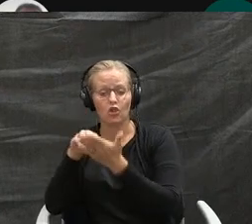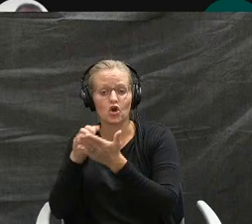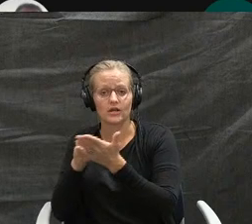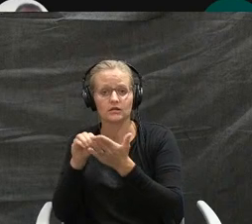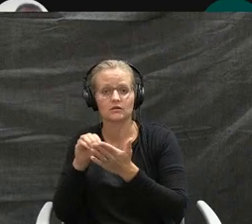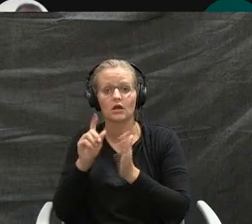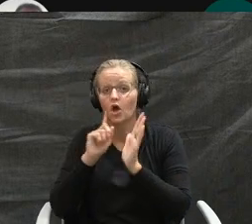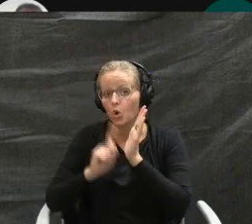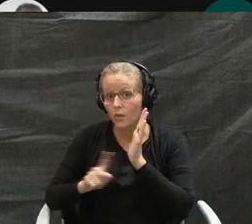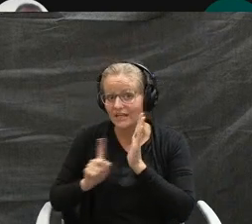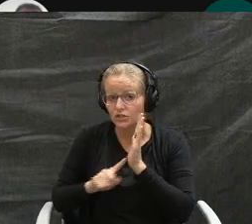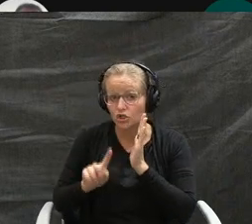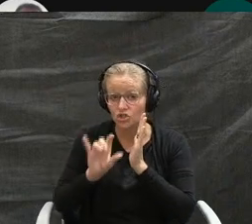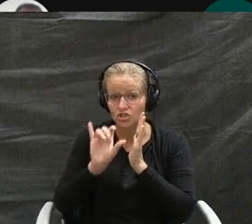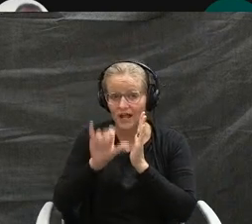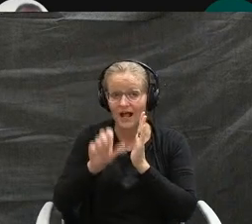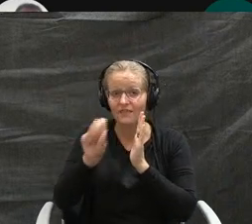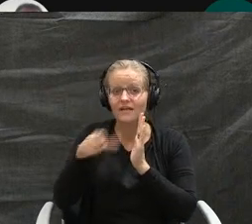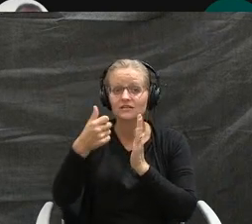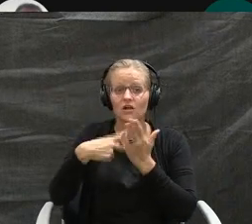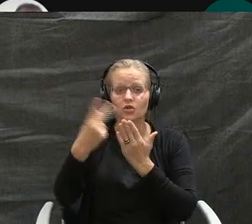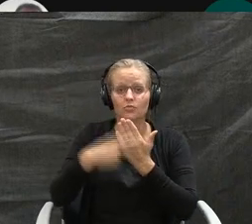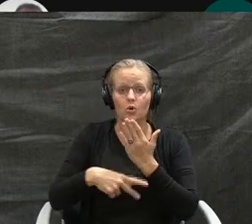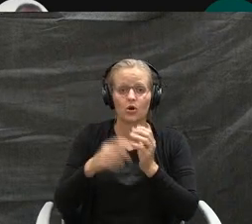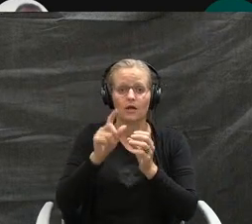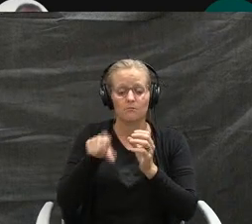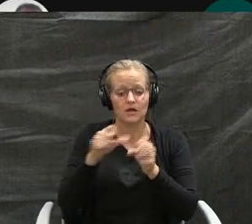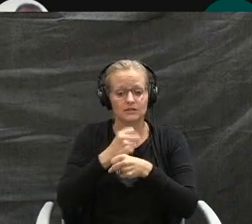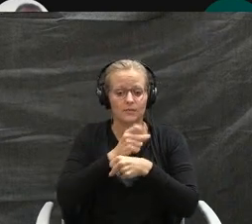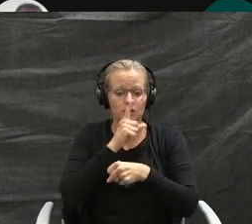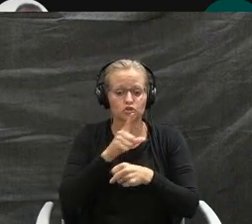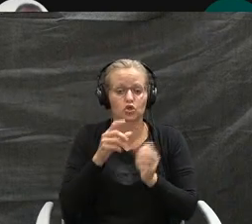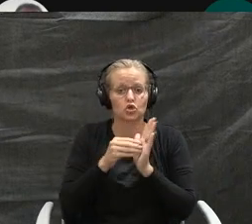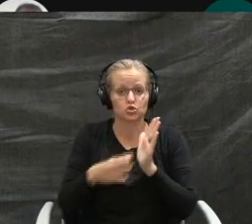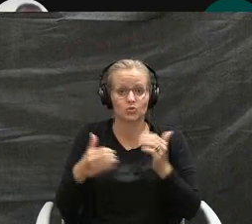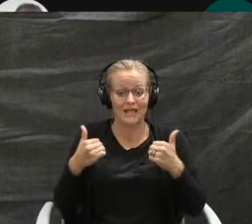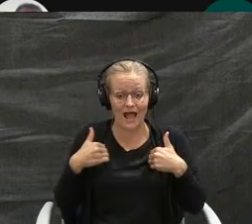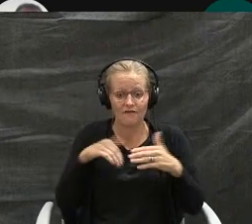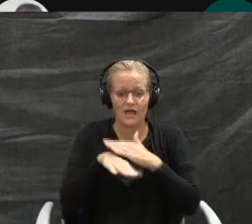program that we need to make sure we have students access the building, otherwise they would